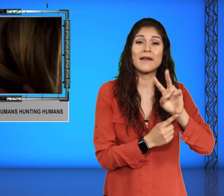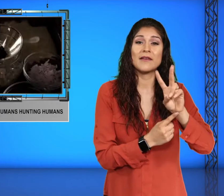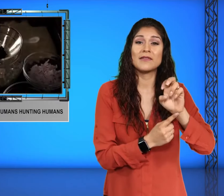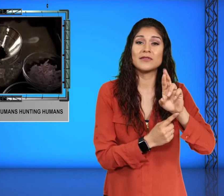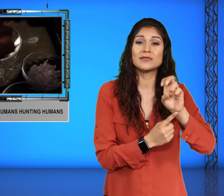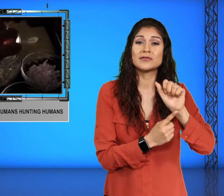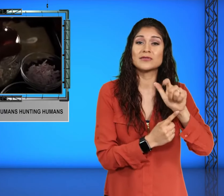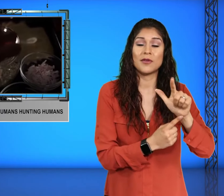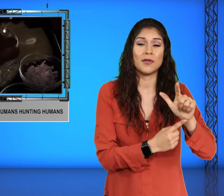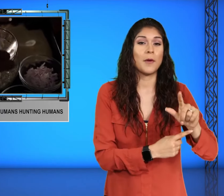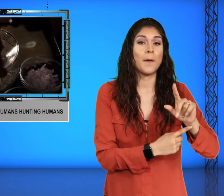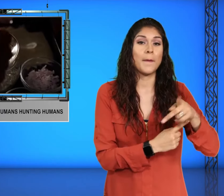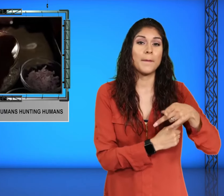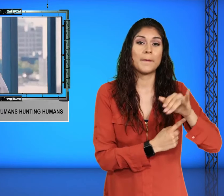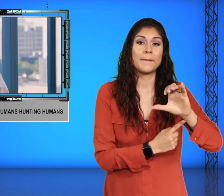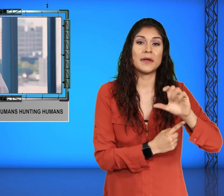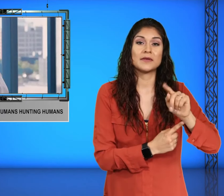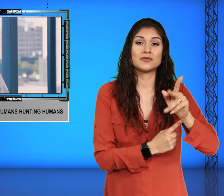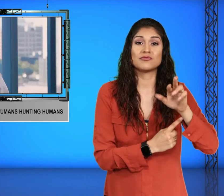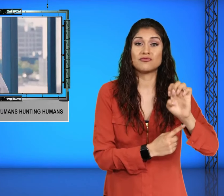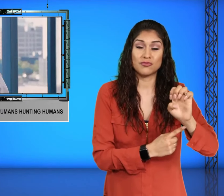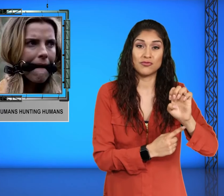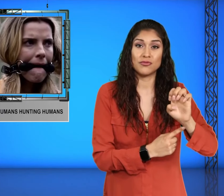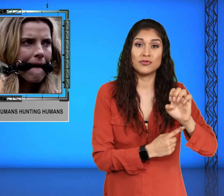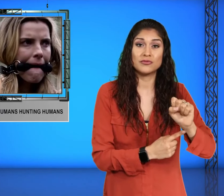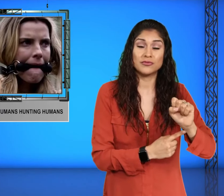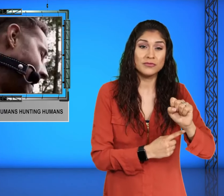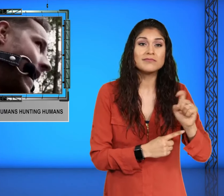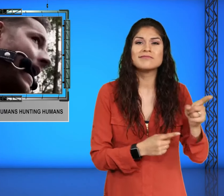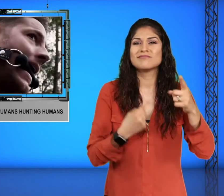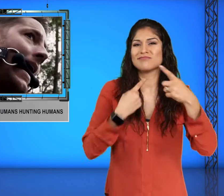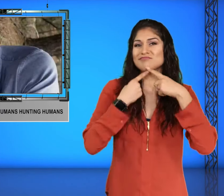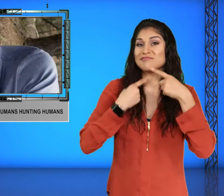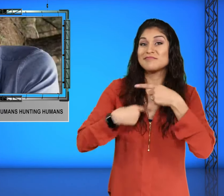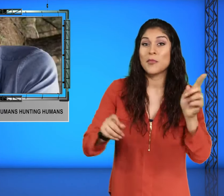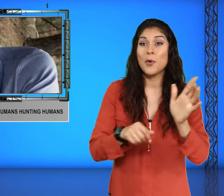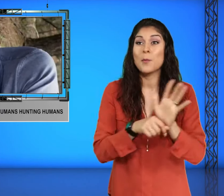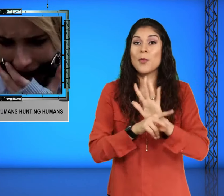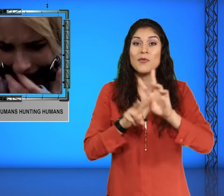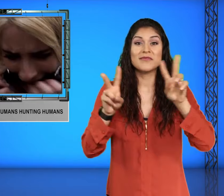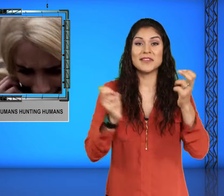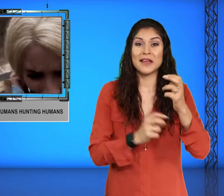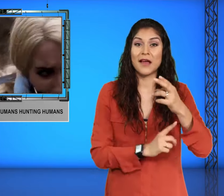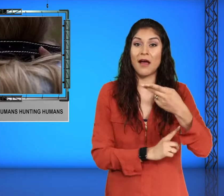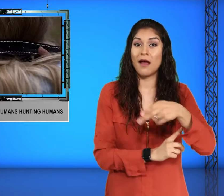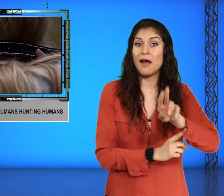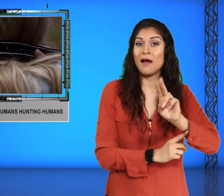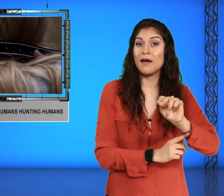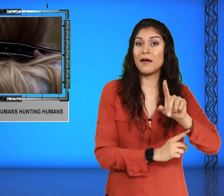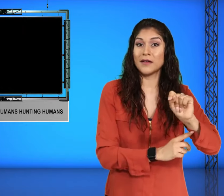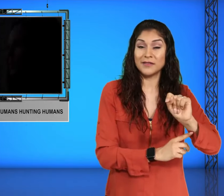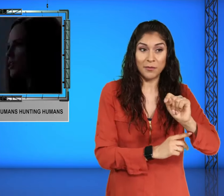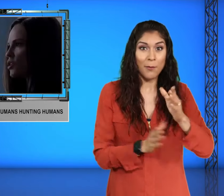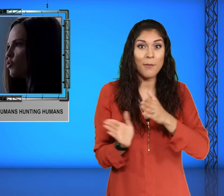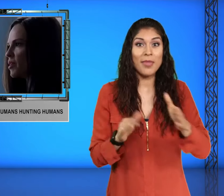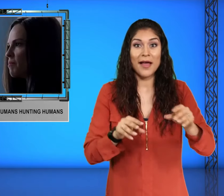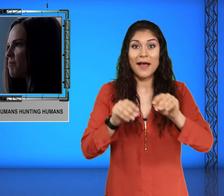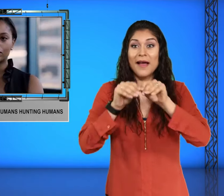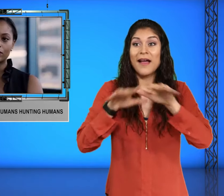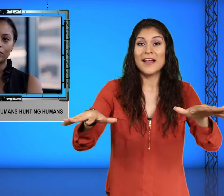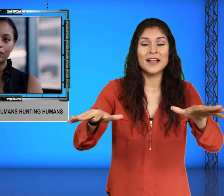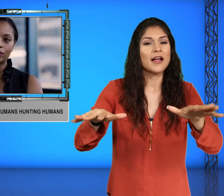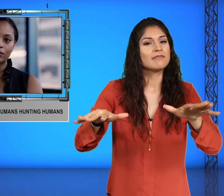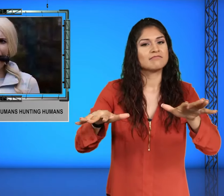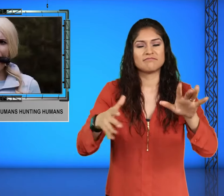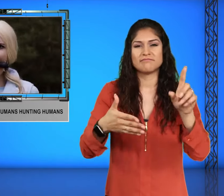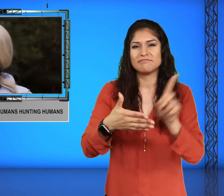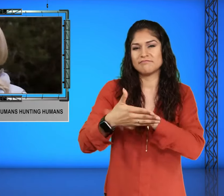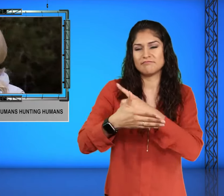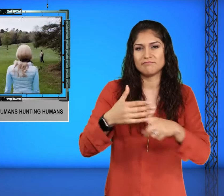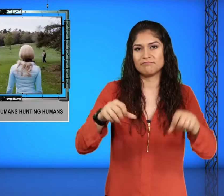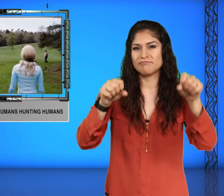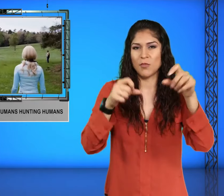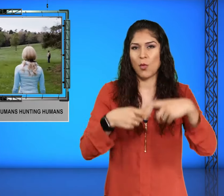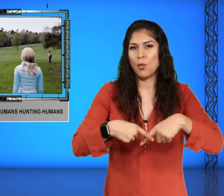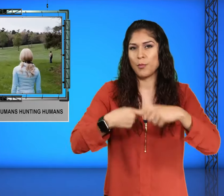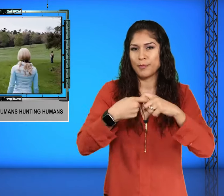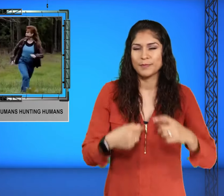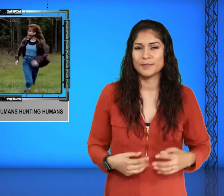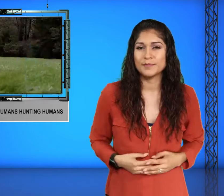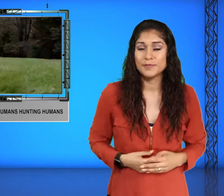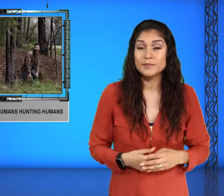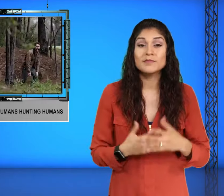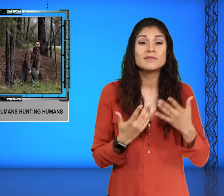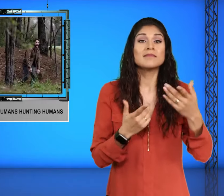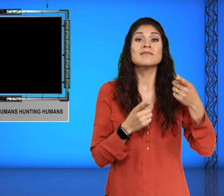Universal Pictures announced it's canceling the release of the movie "The Hunt."